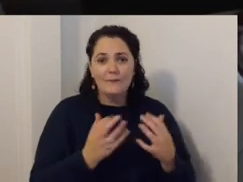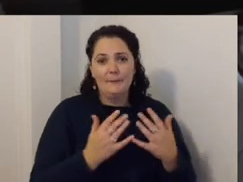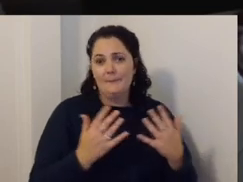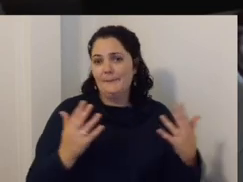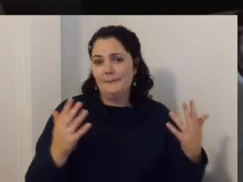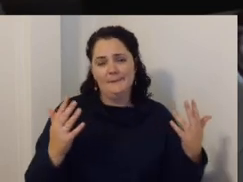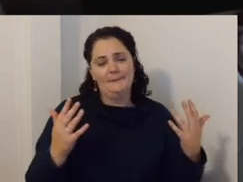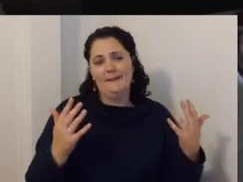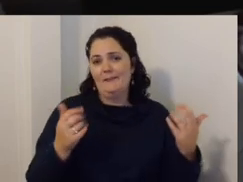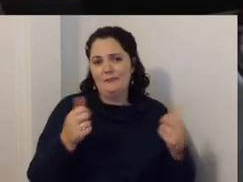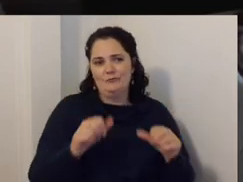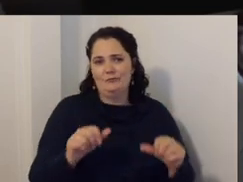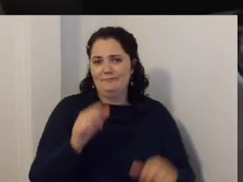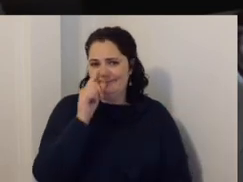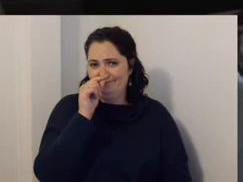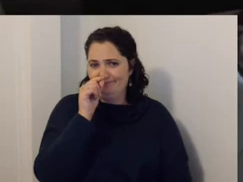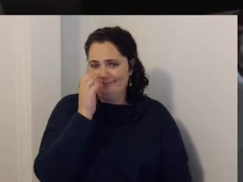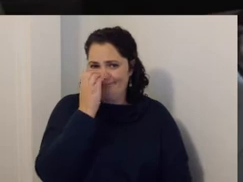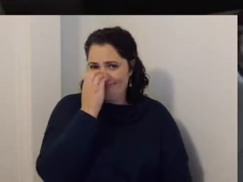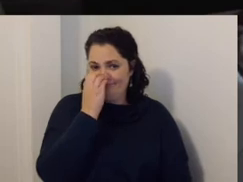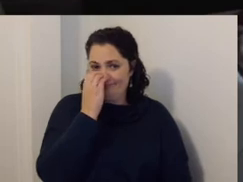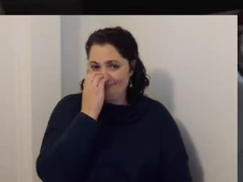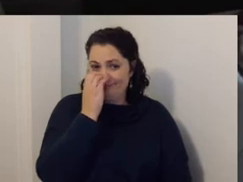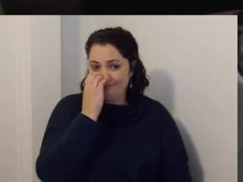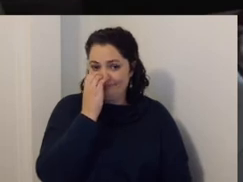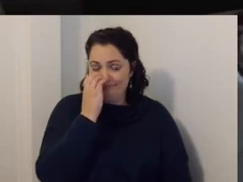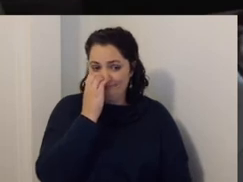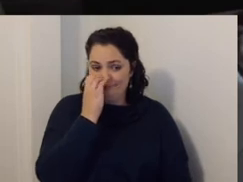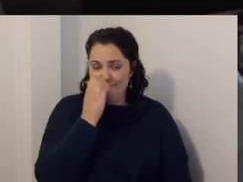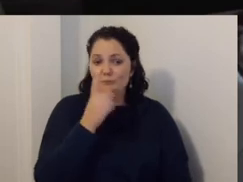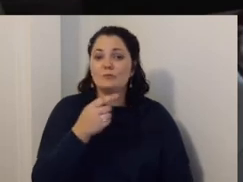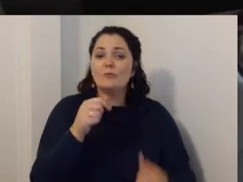find powdered pigments or powdered materials, a bit of sandpaper and what you have in your drawer